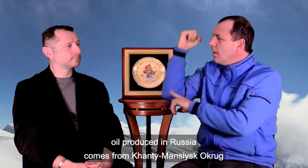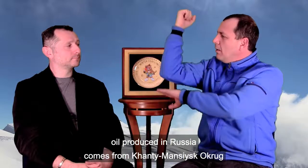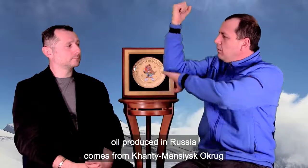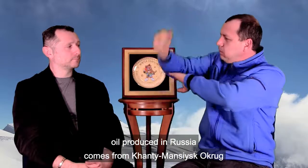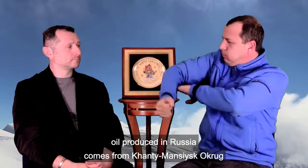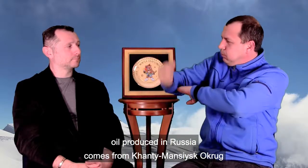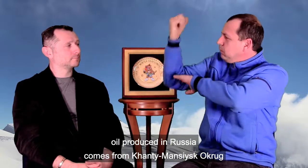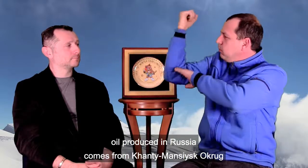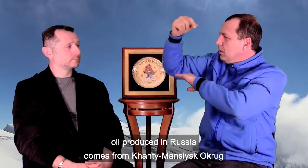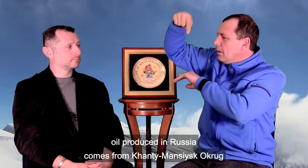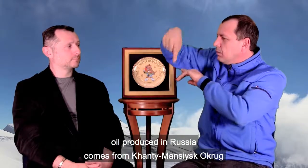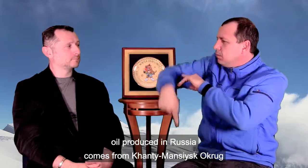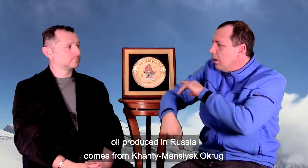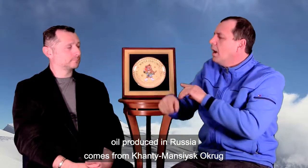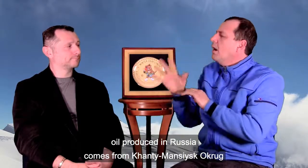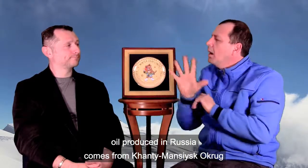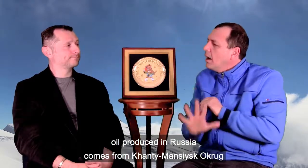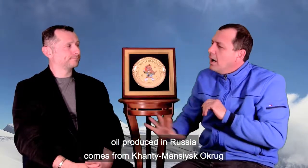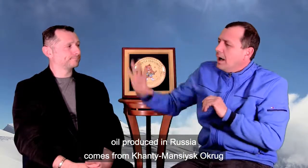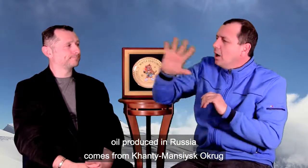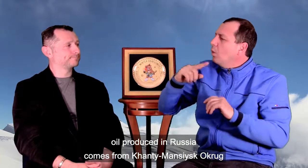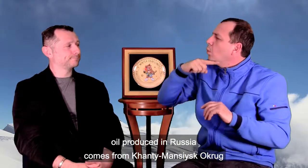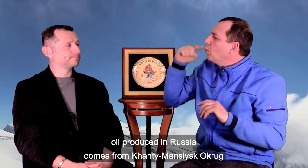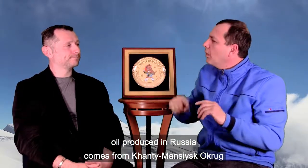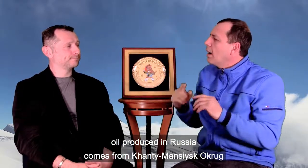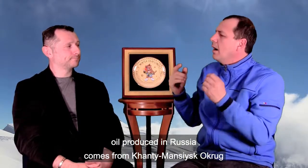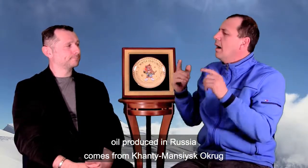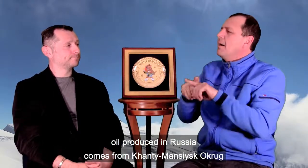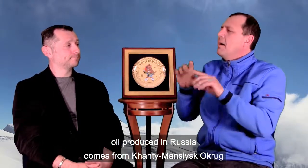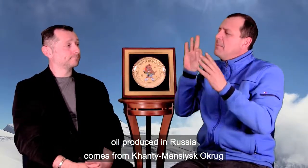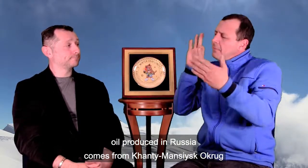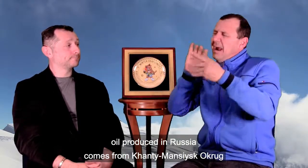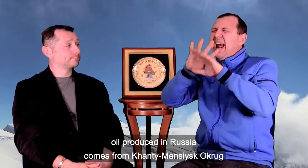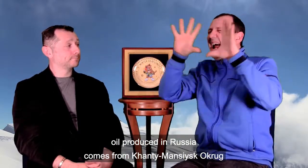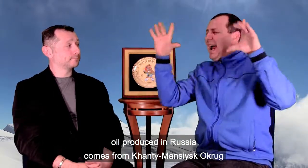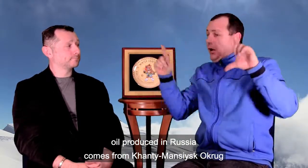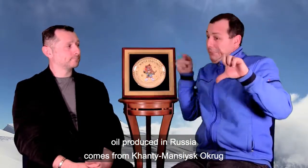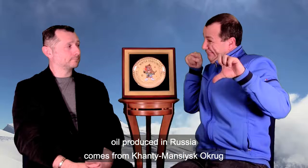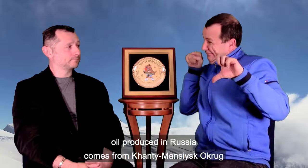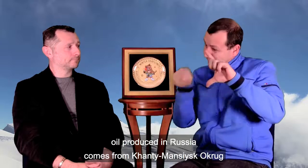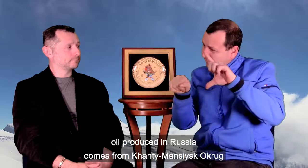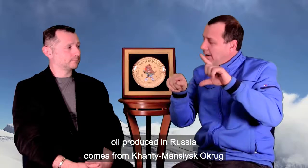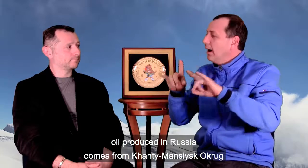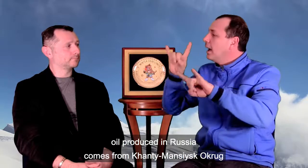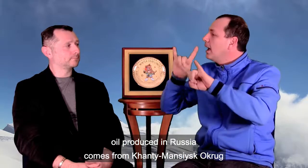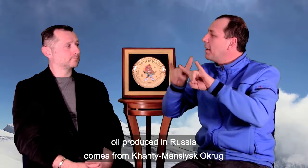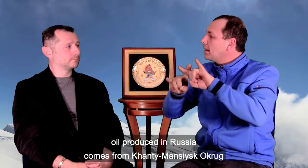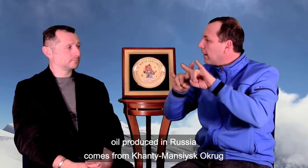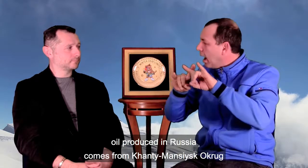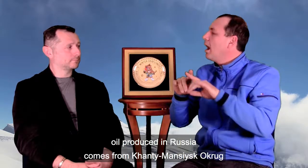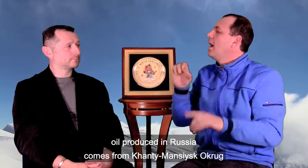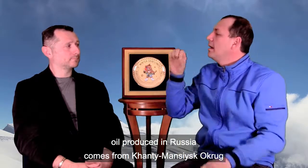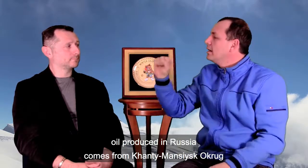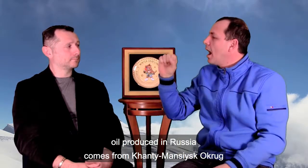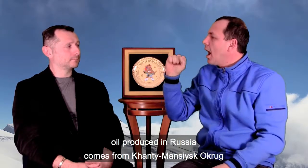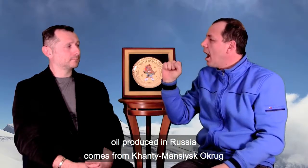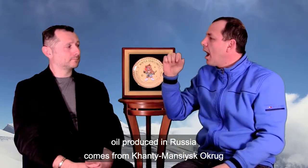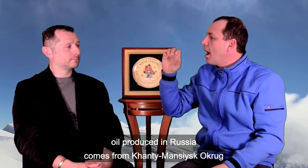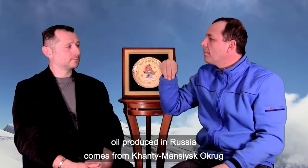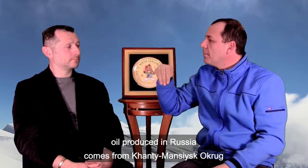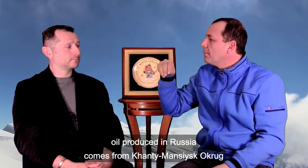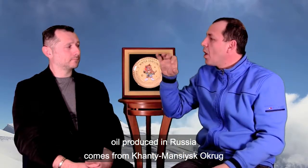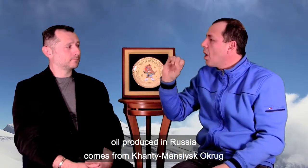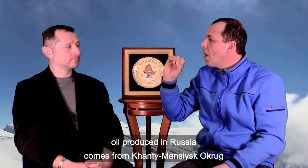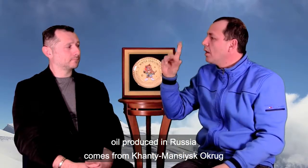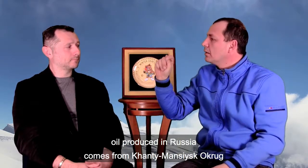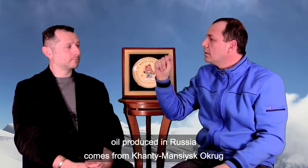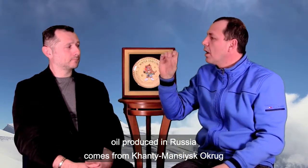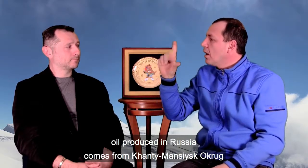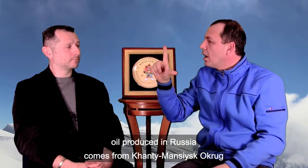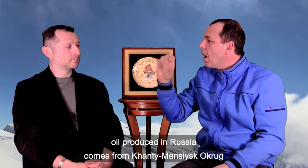oil produced in Russia comes from Khanty-Mansiysk Okrug